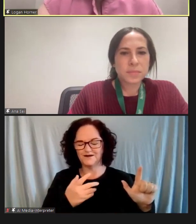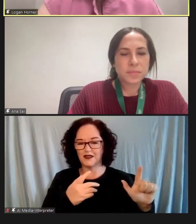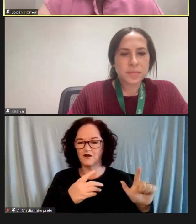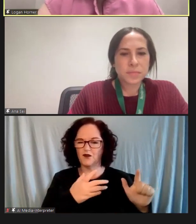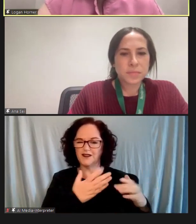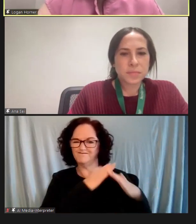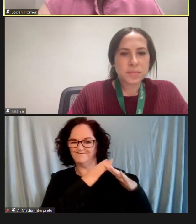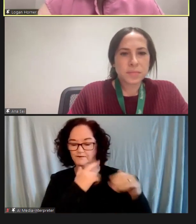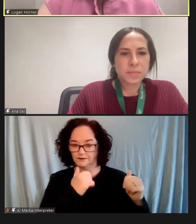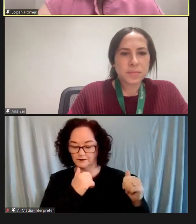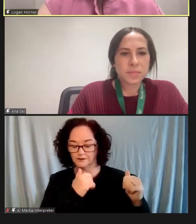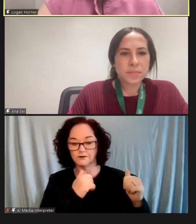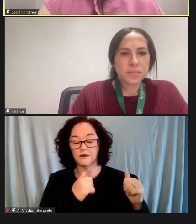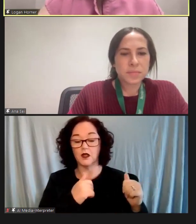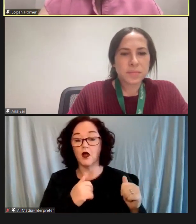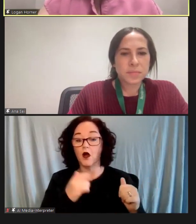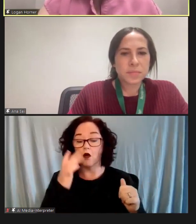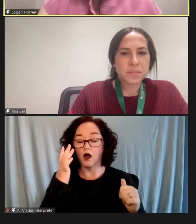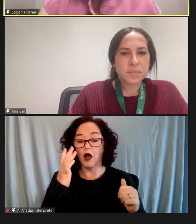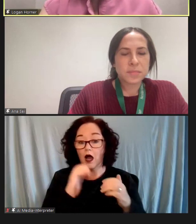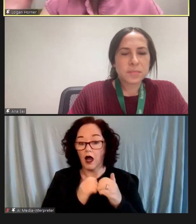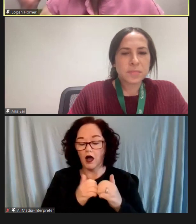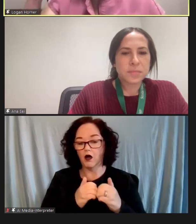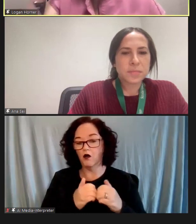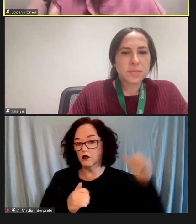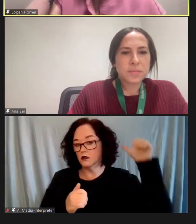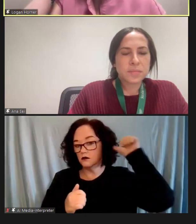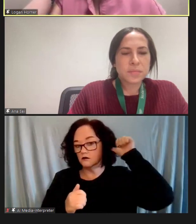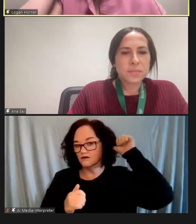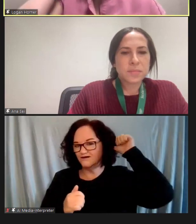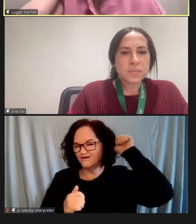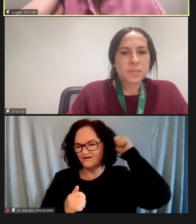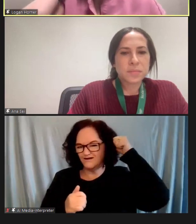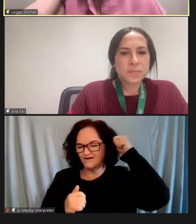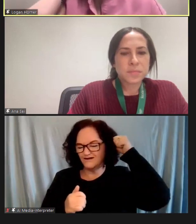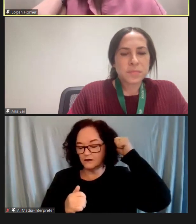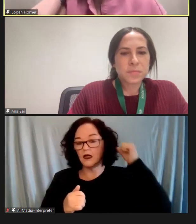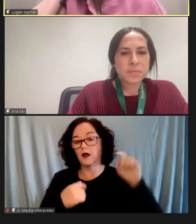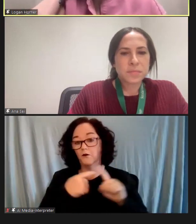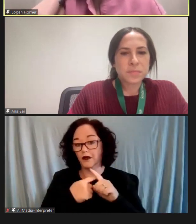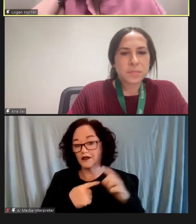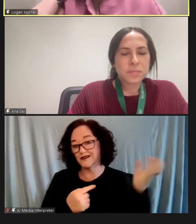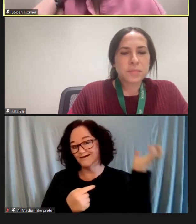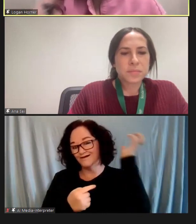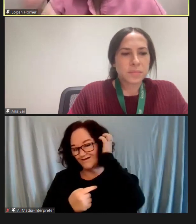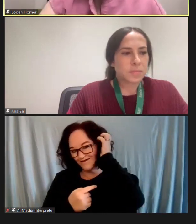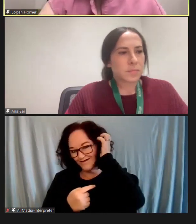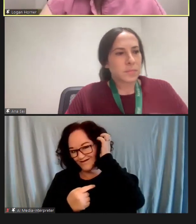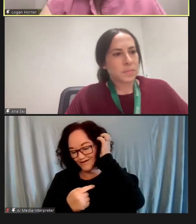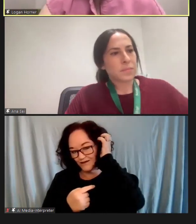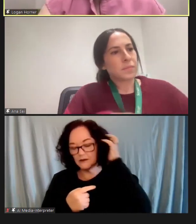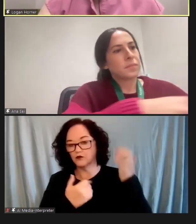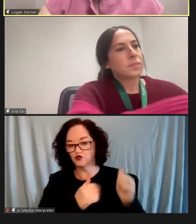in that ear and then we actually have an